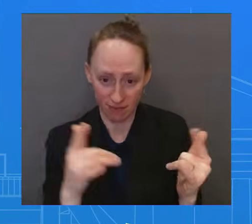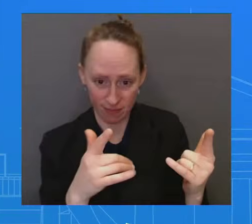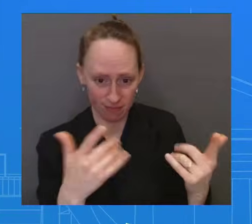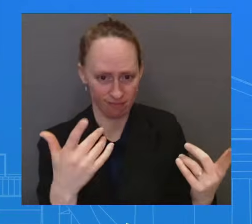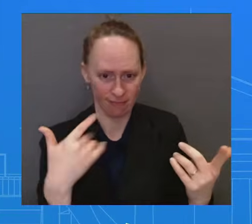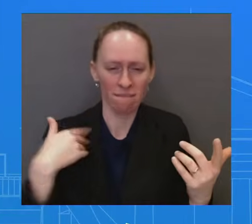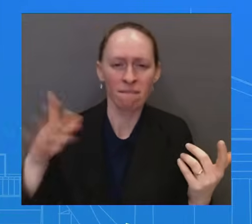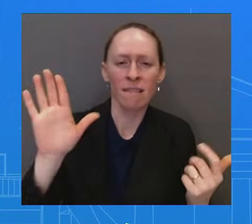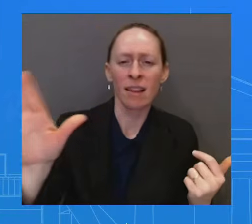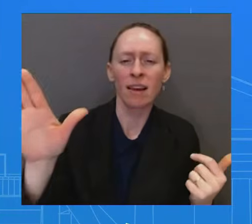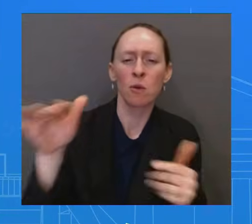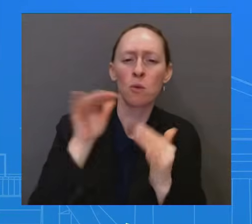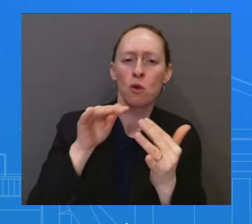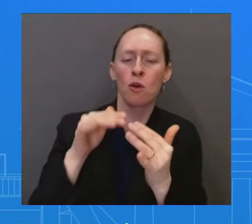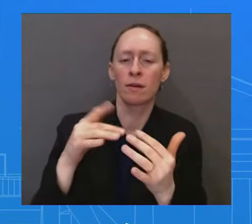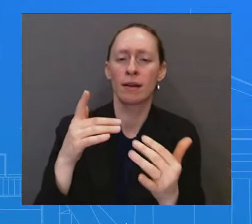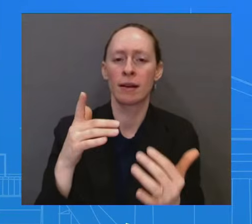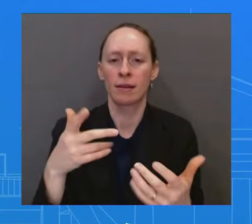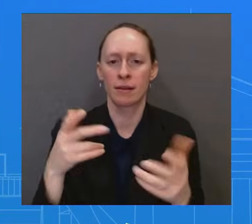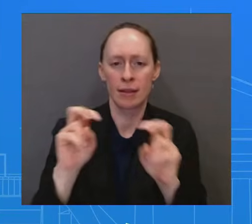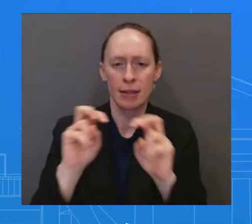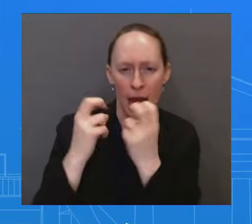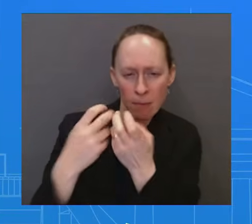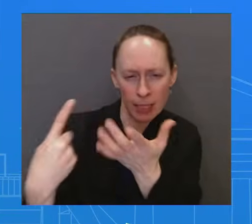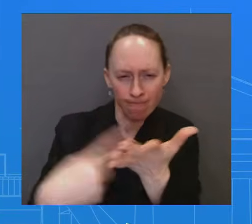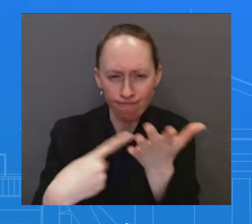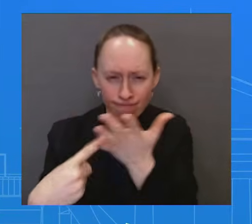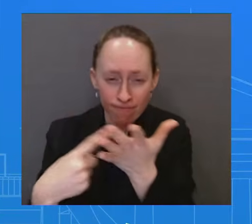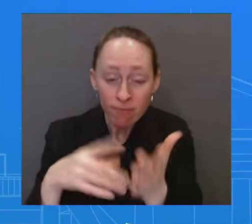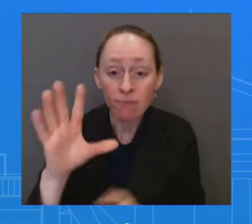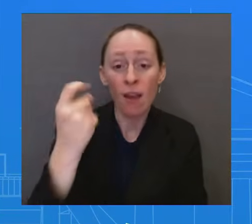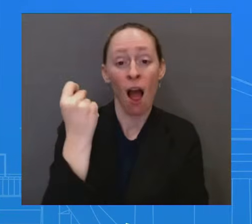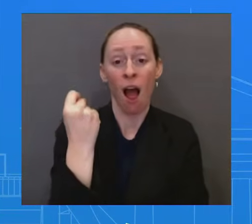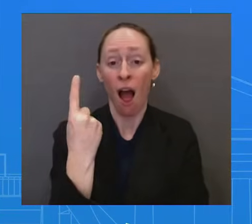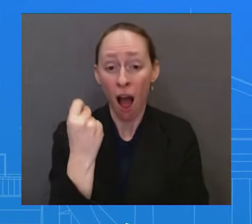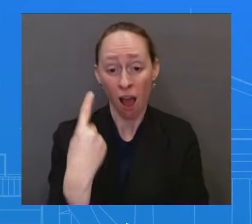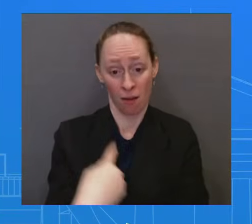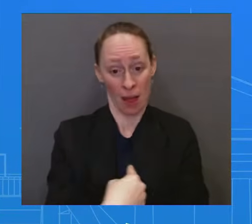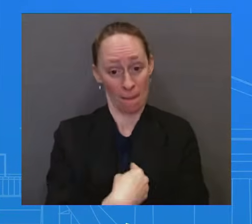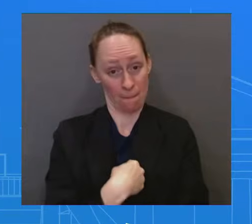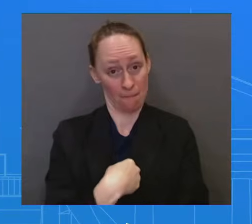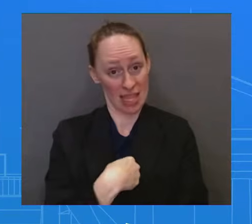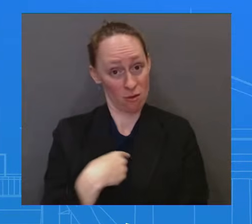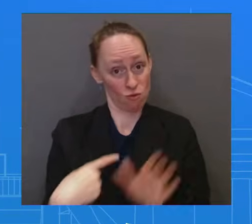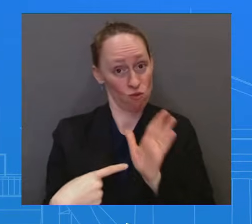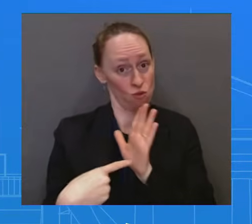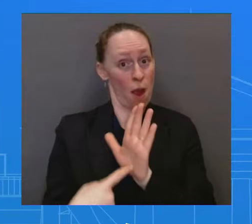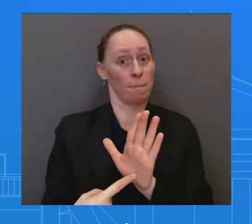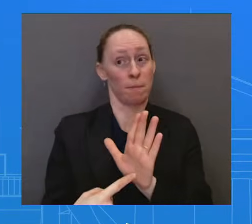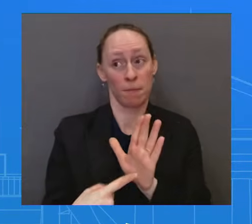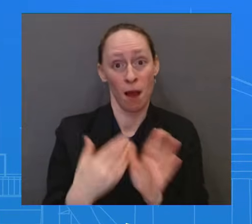we're not going to speak for their military operations. We recognize and they recognize that a transition is -- is not -- not only reasonable,